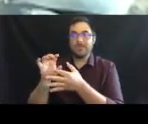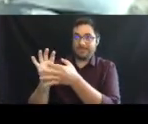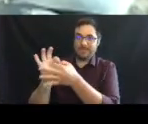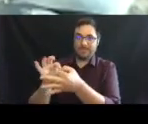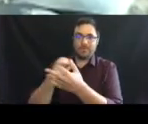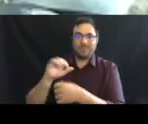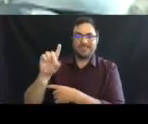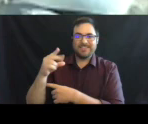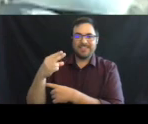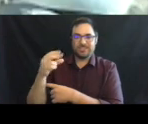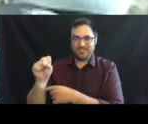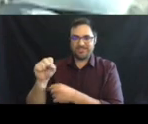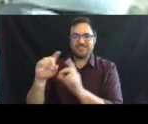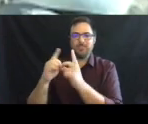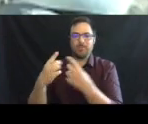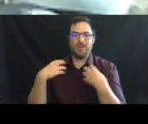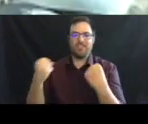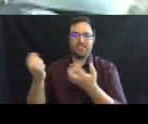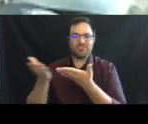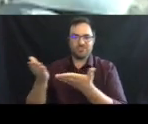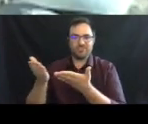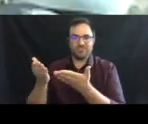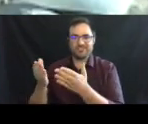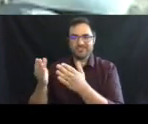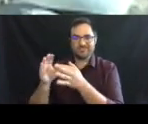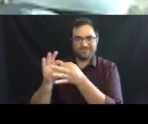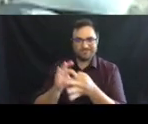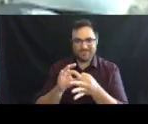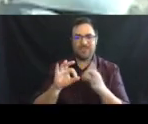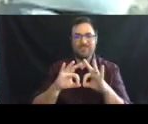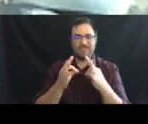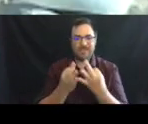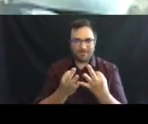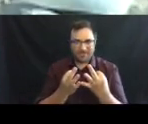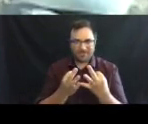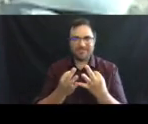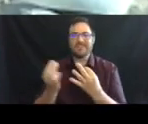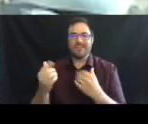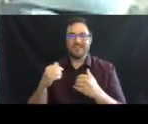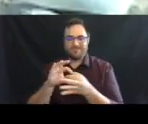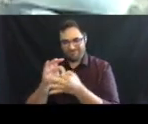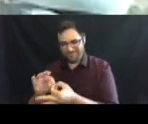of public health, family health section children and youth with special health care needs program.